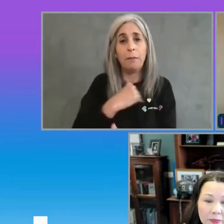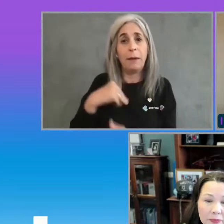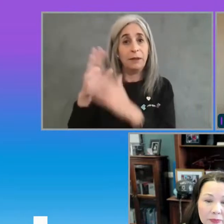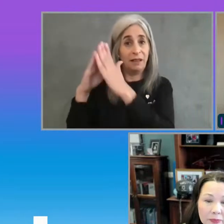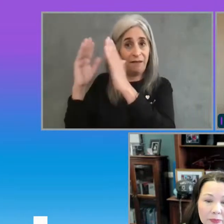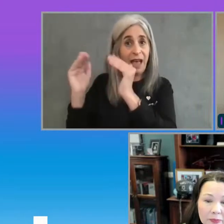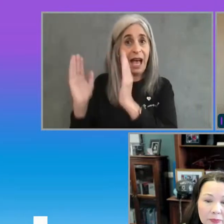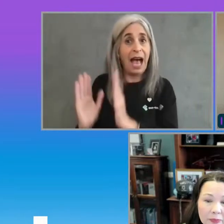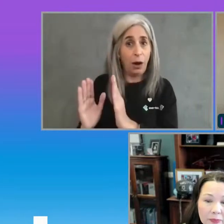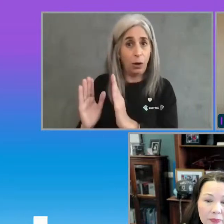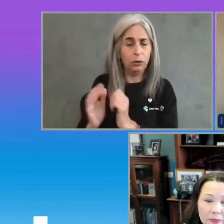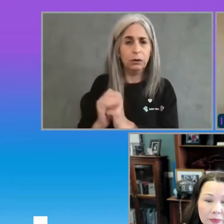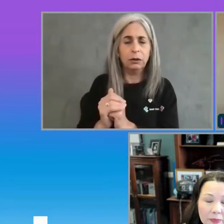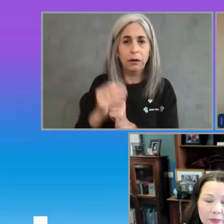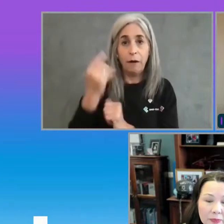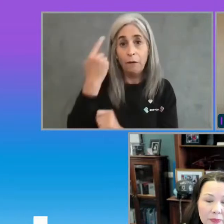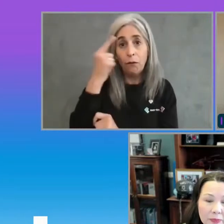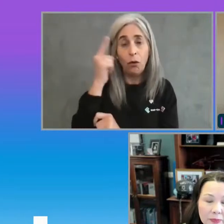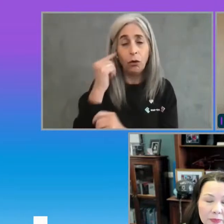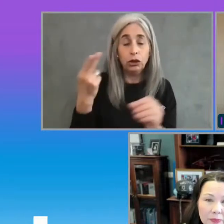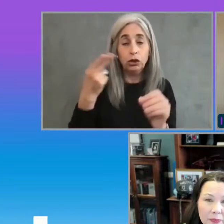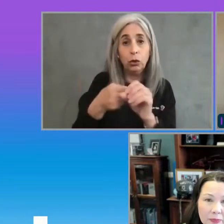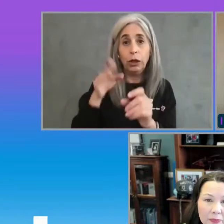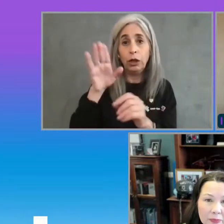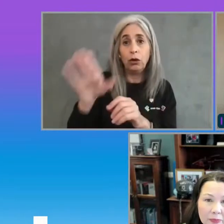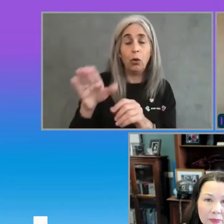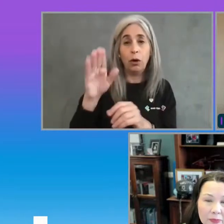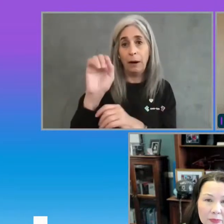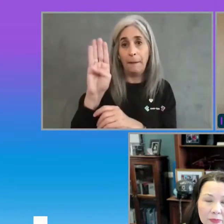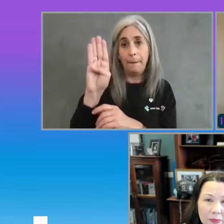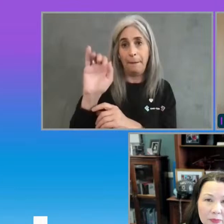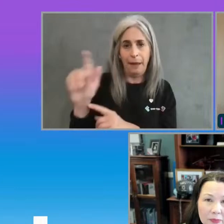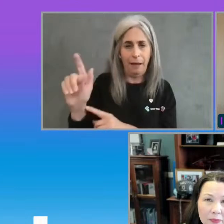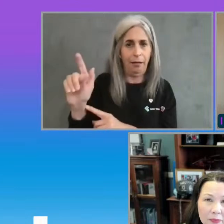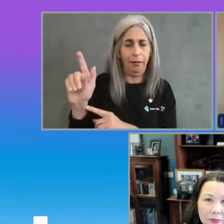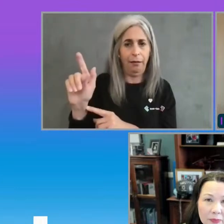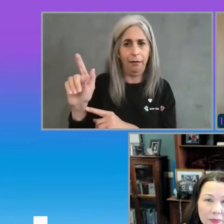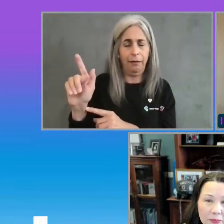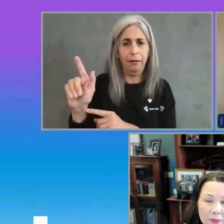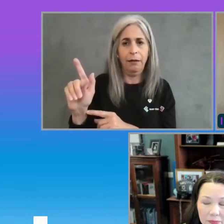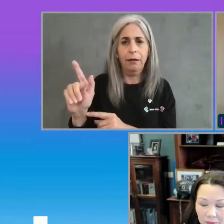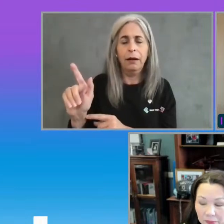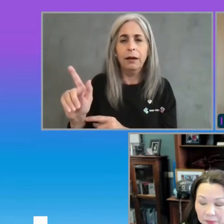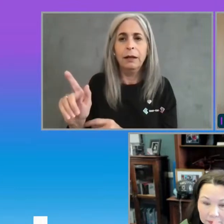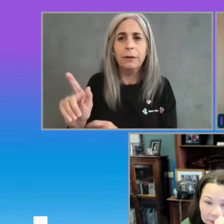members in the House to join in